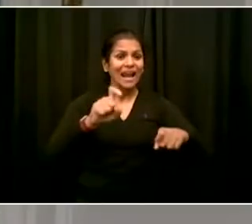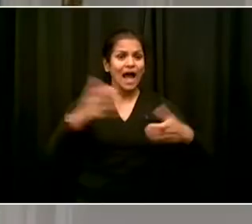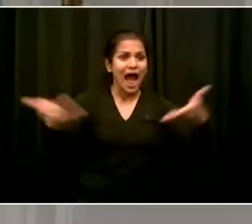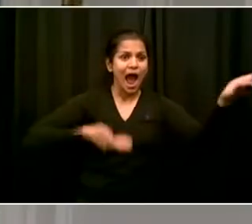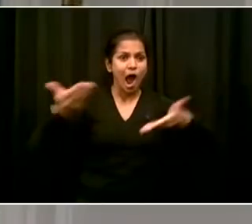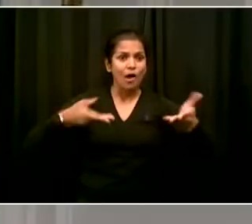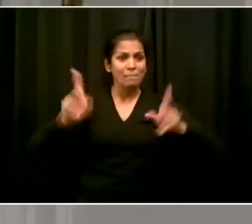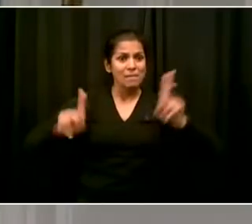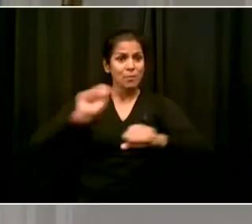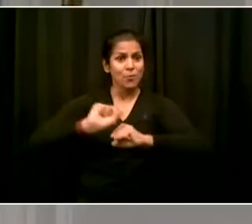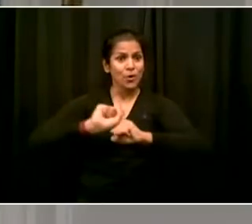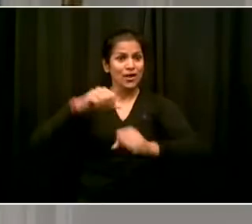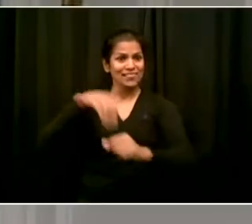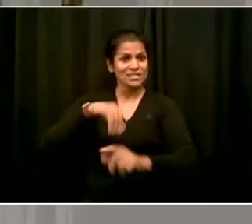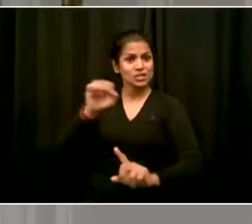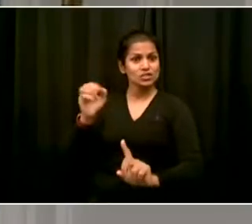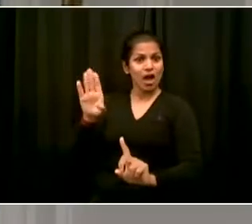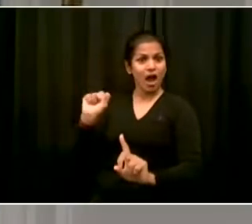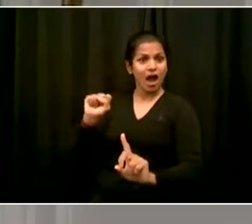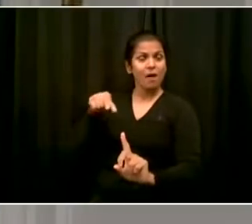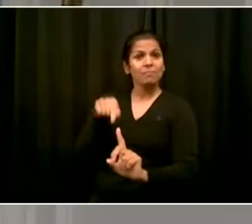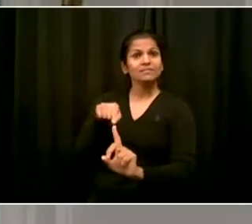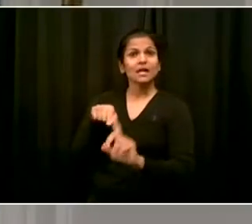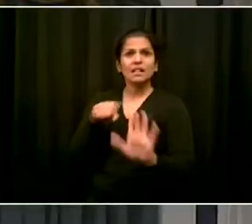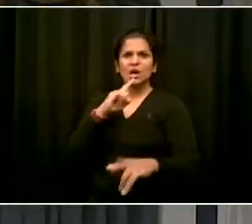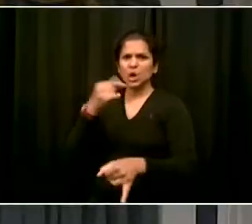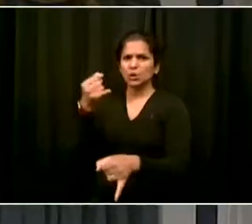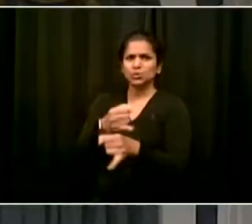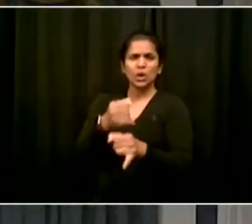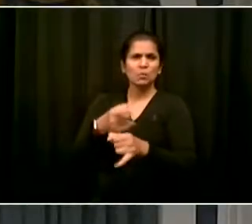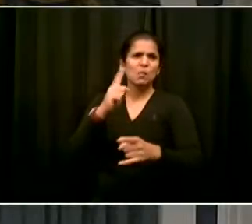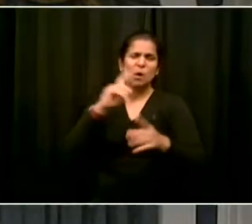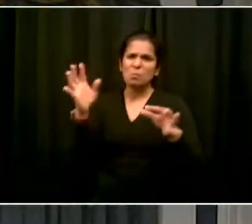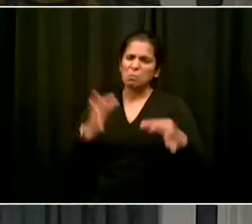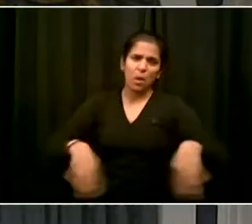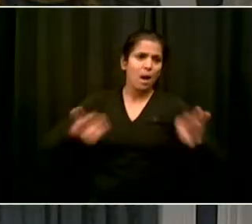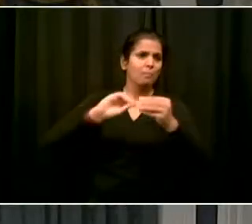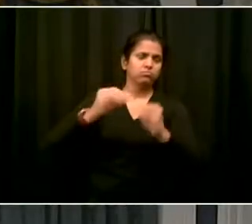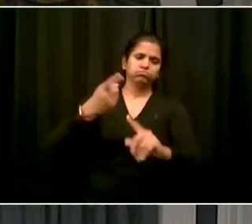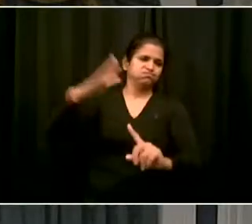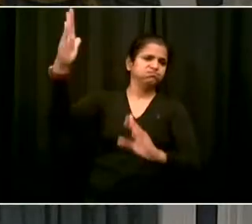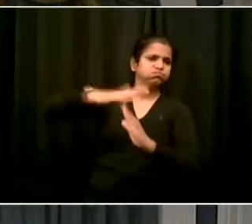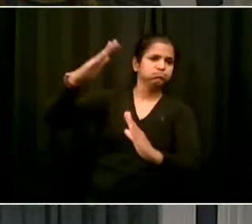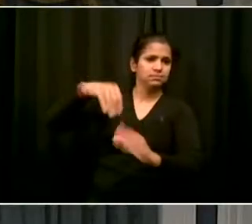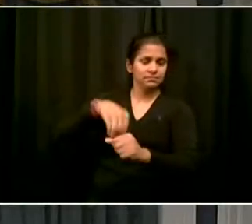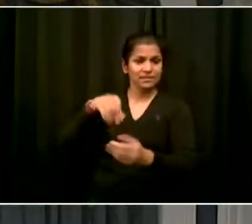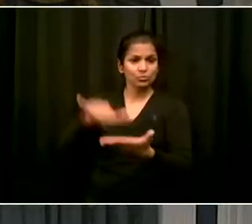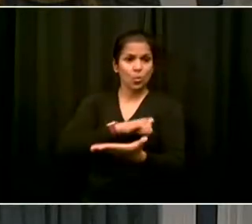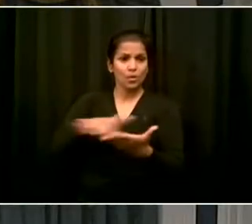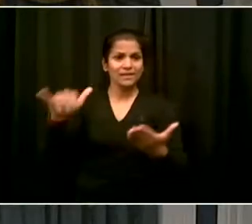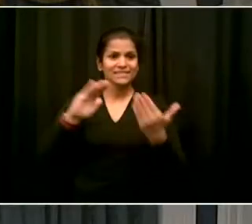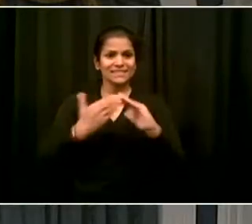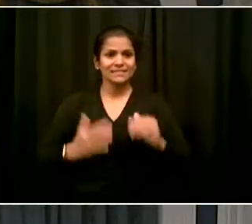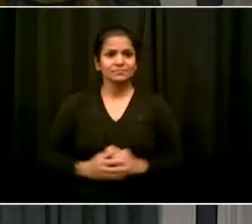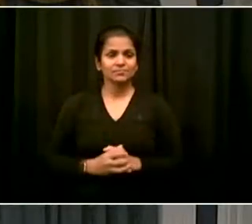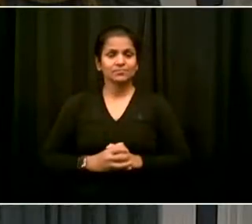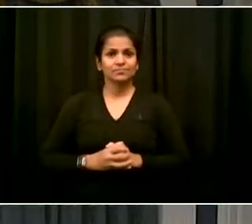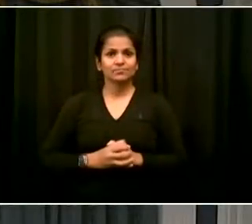YOU EEND D IPRVATE INDUSTRY AND SOMETHING THAT''S AN INTERFAFA CEOF THOSE TO DO ALL THOSE THINGS. THAT'S WHY THE INSTITUTE IS